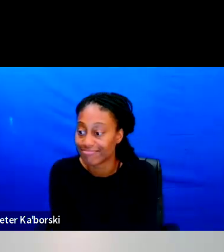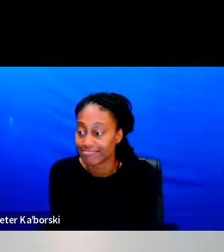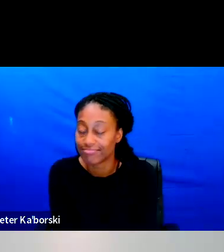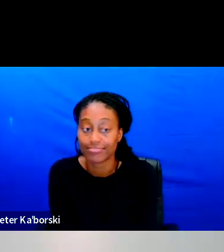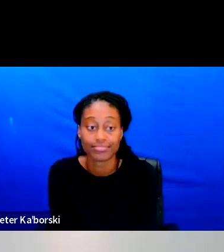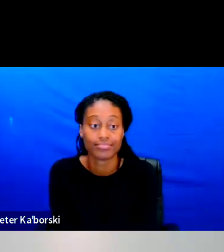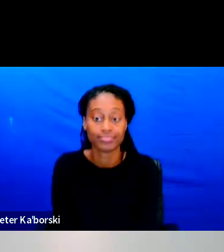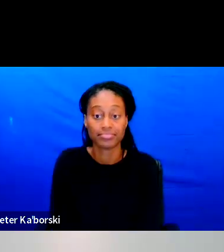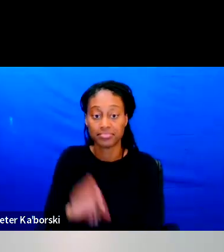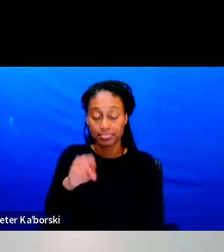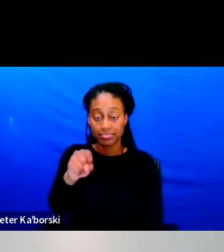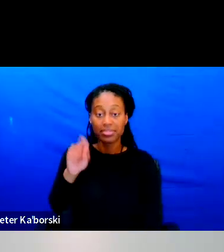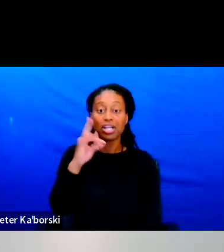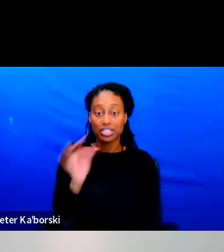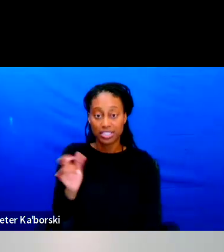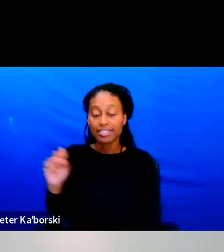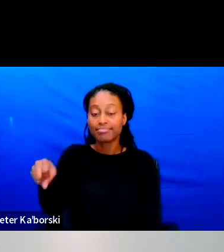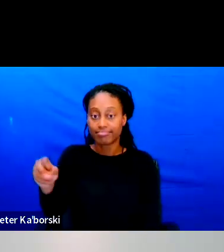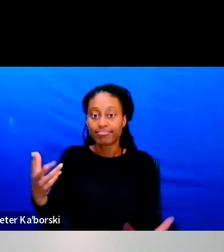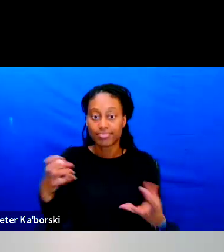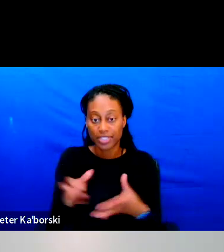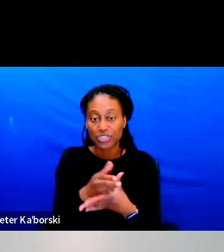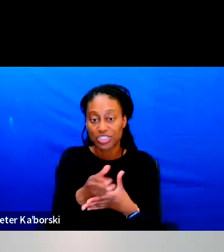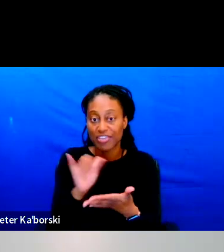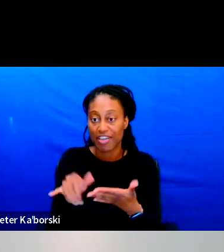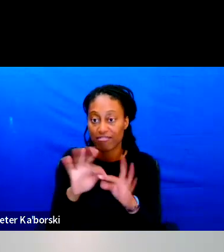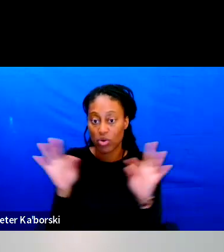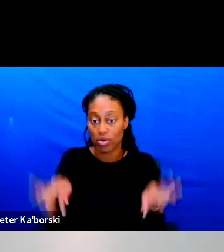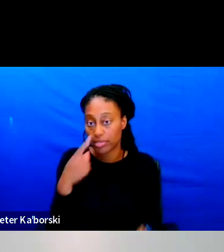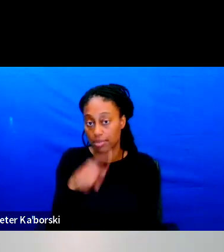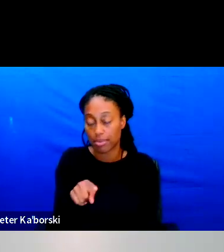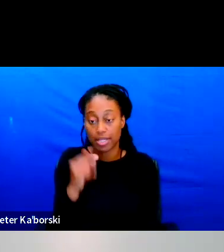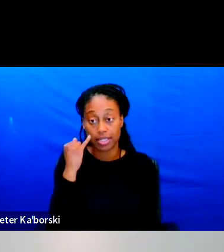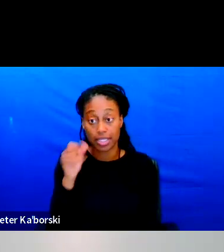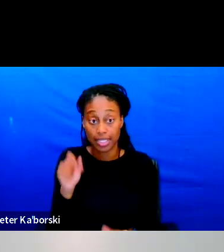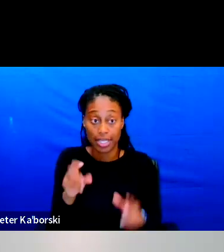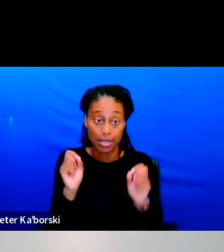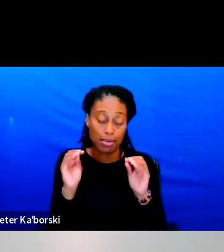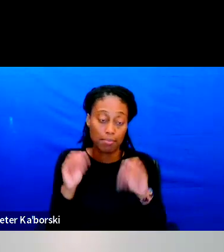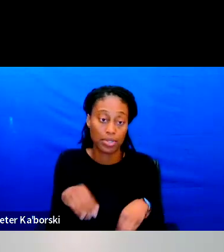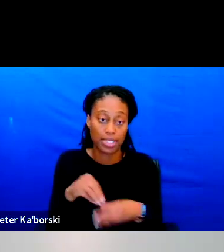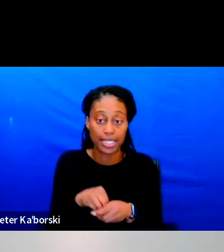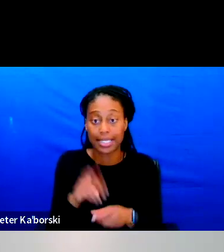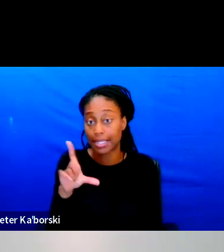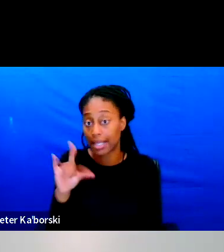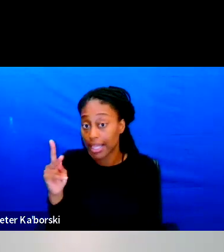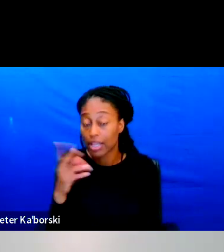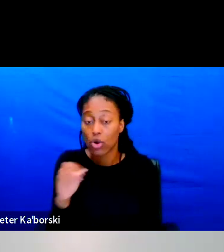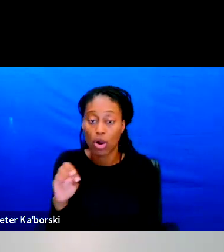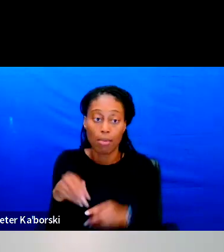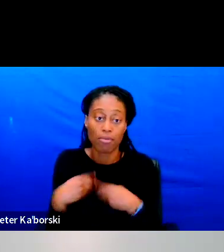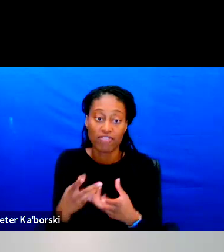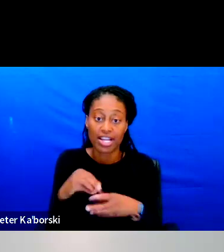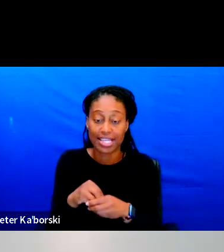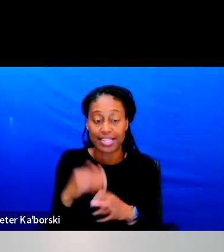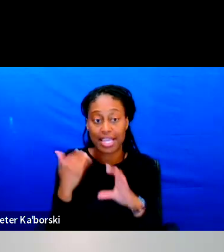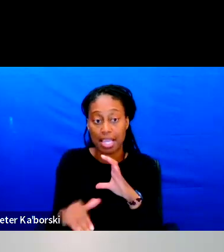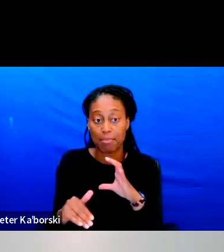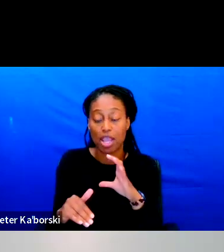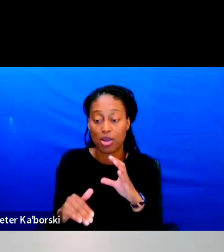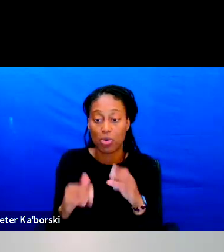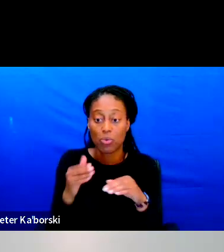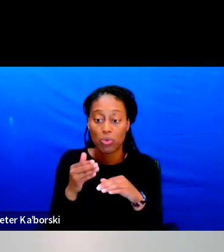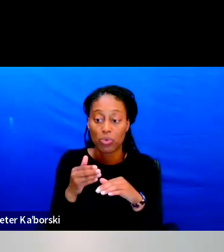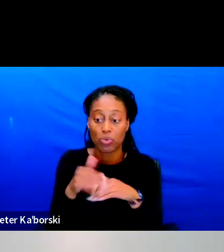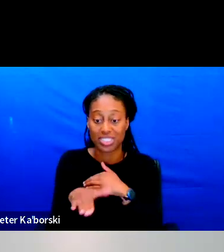Adam Ayers w/ APRIL: It looks like they. They are asking if you can share that form. So that'd be great if you were able to put that in a in a link, or provided in the in the email that we send out afterwards. That would be very helpful.